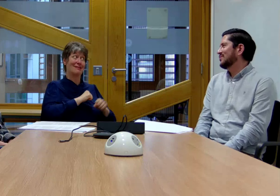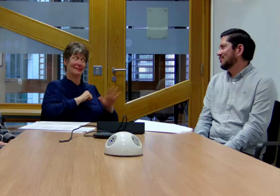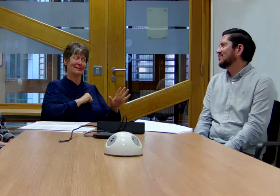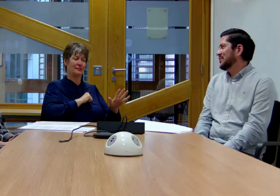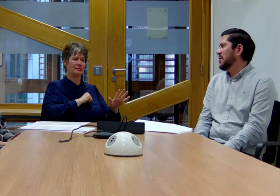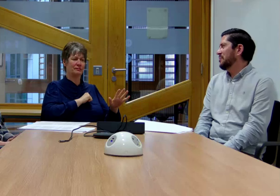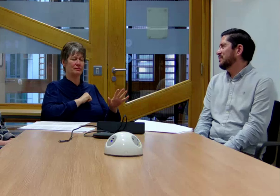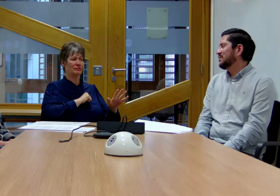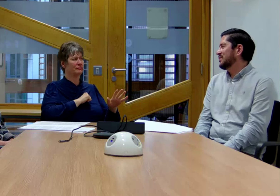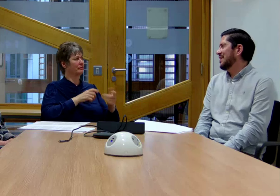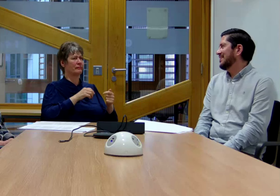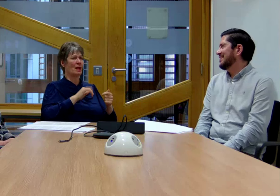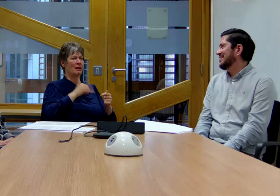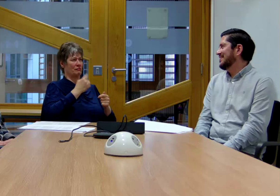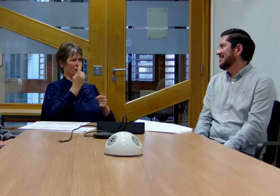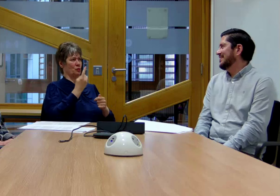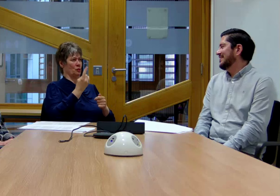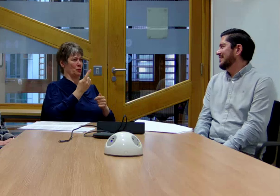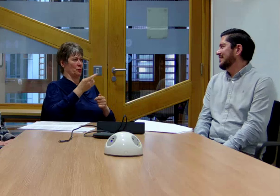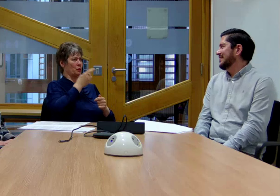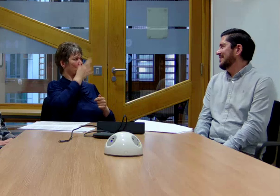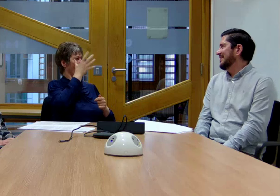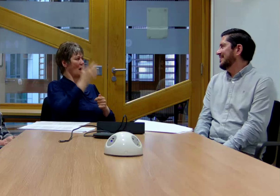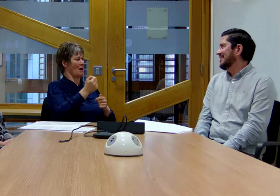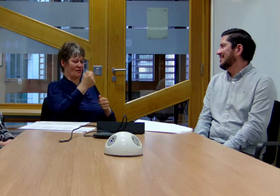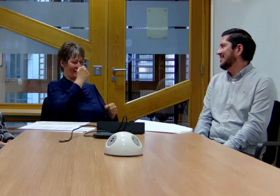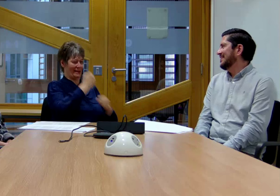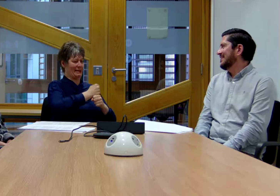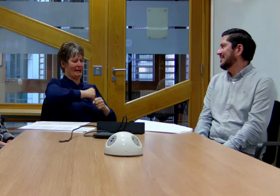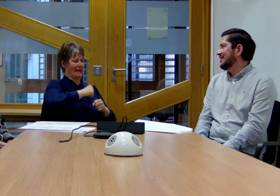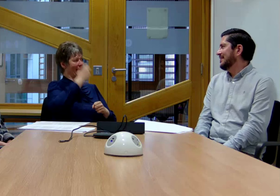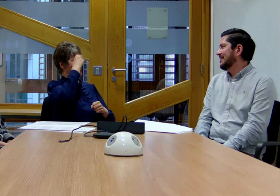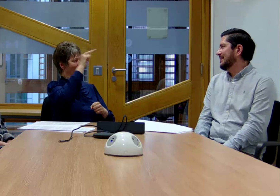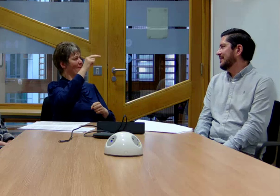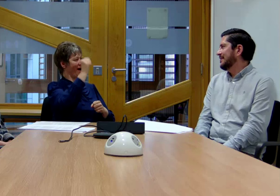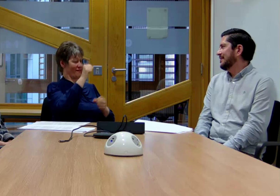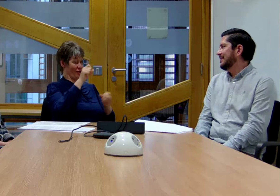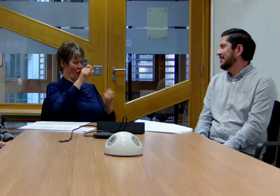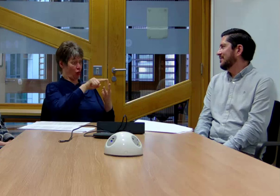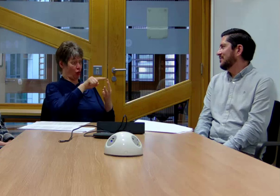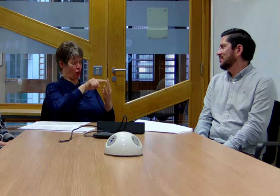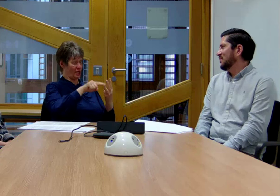system in Gaelic. In Gaelic people with a Gaelic name would tend to have maybe three